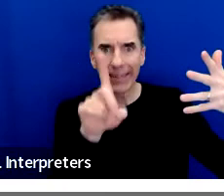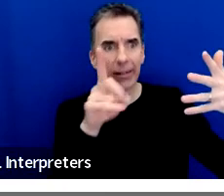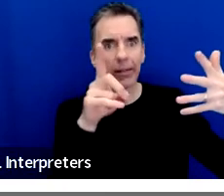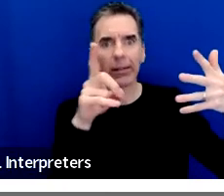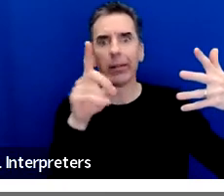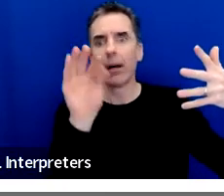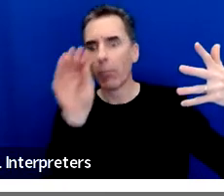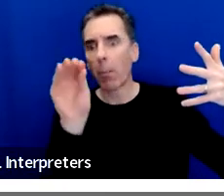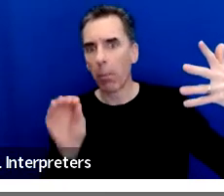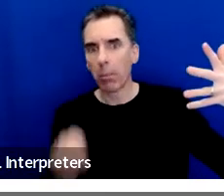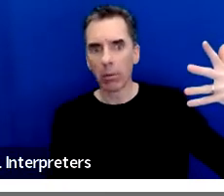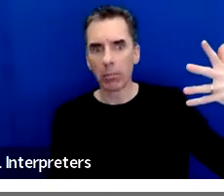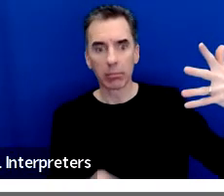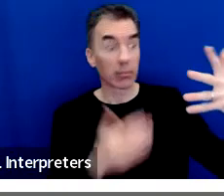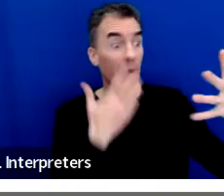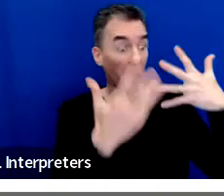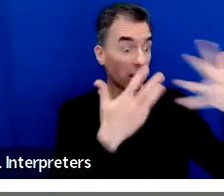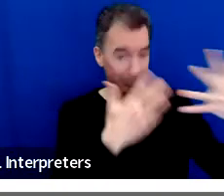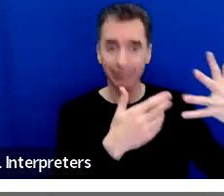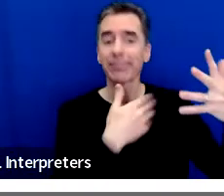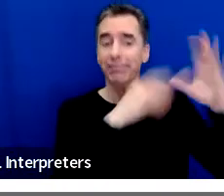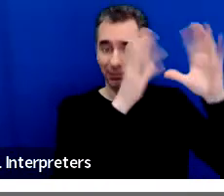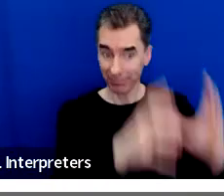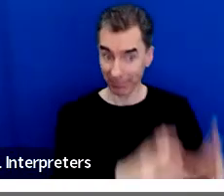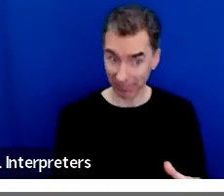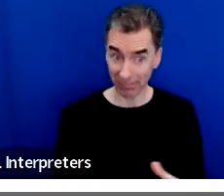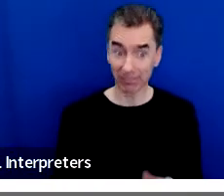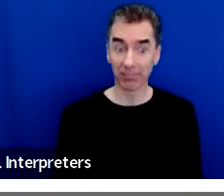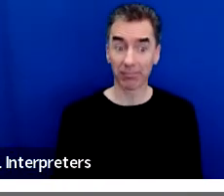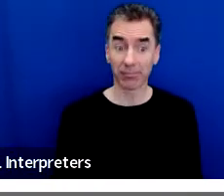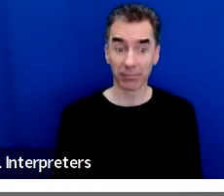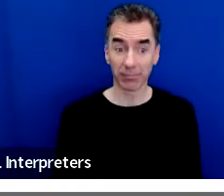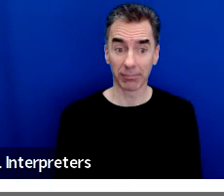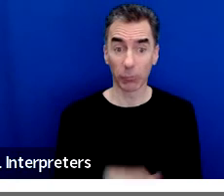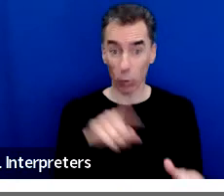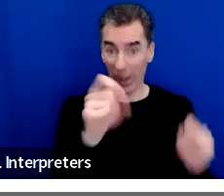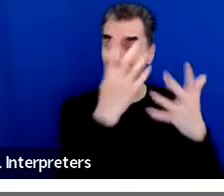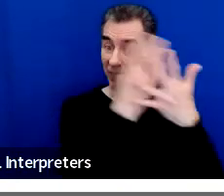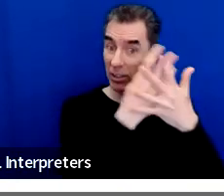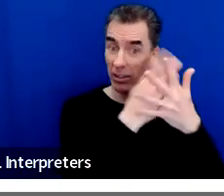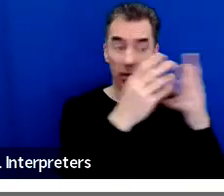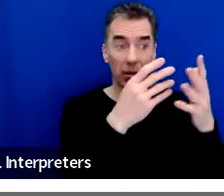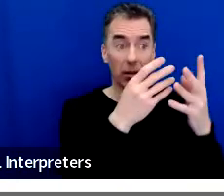if they're highlighted in different colors, that will show here You can also filter by your specific highlighted colors